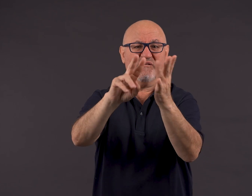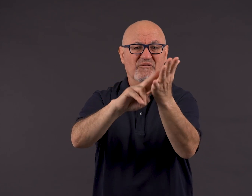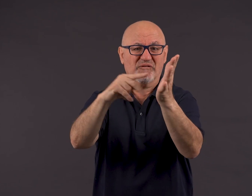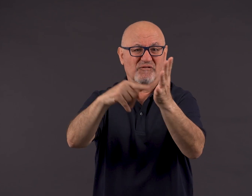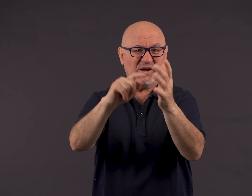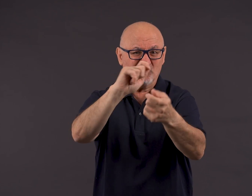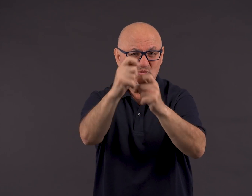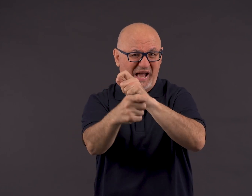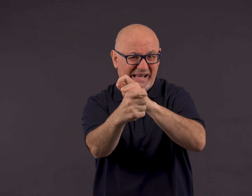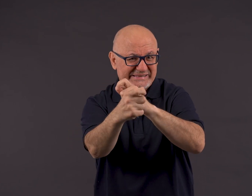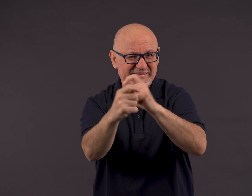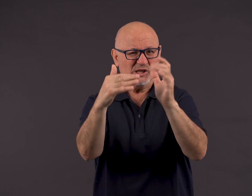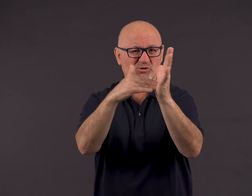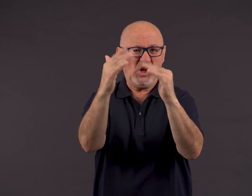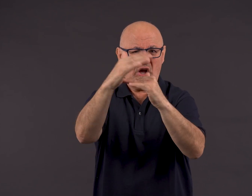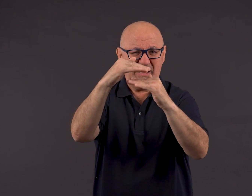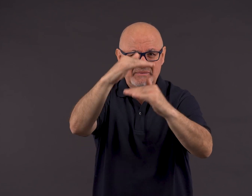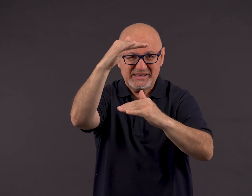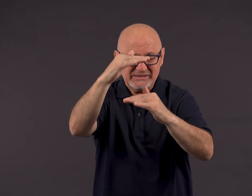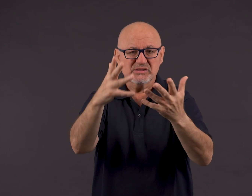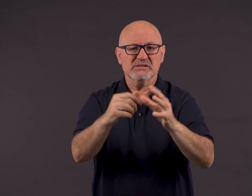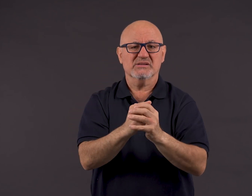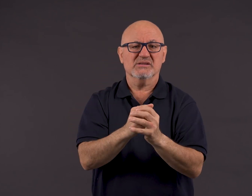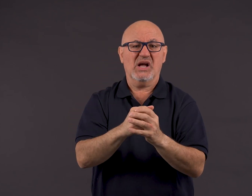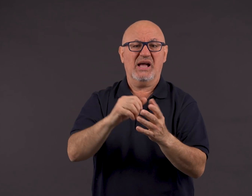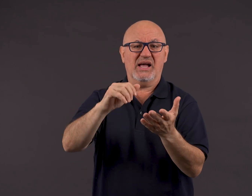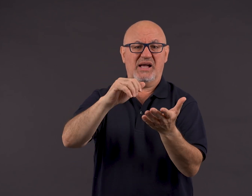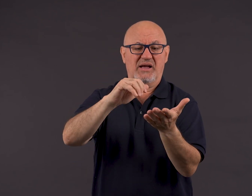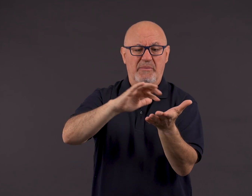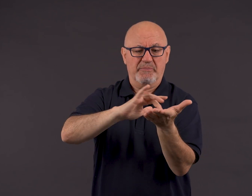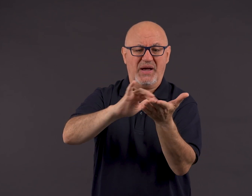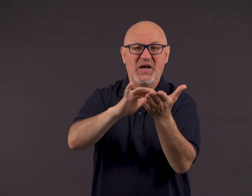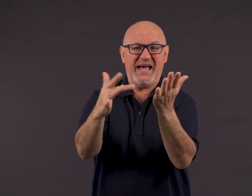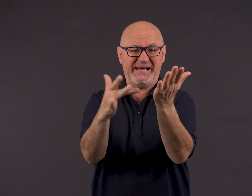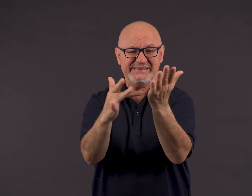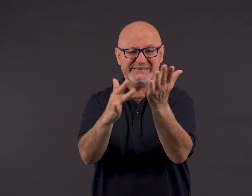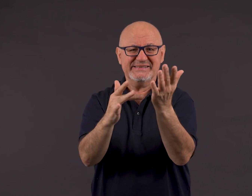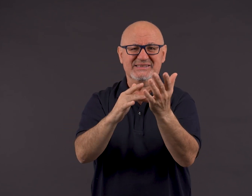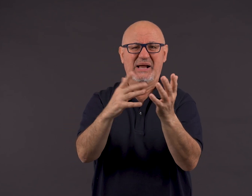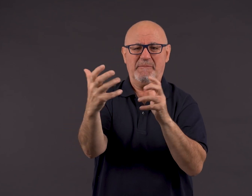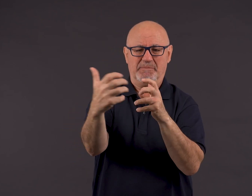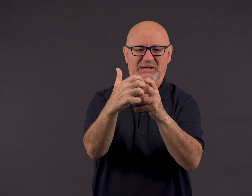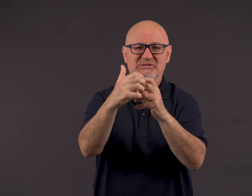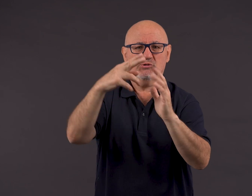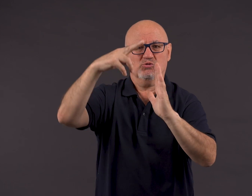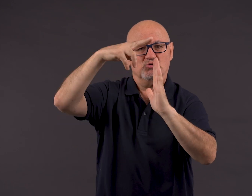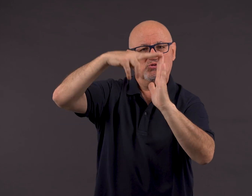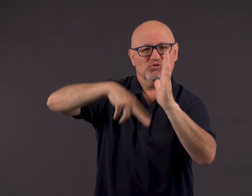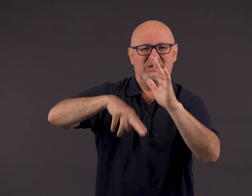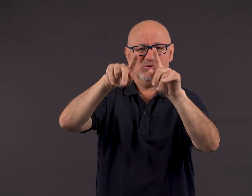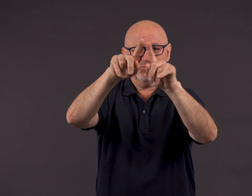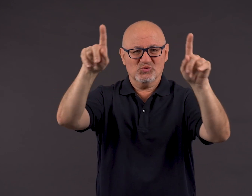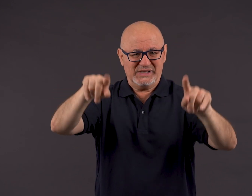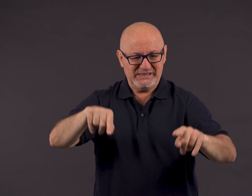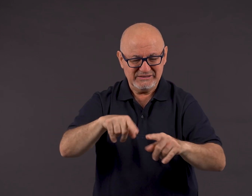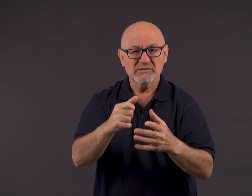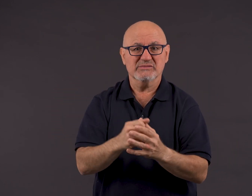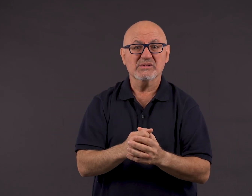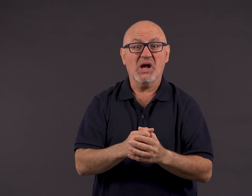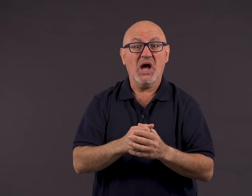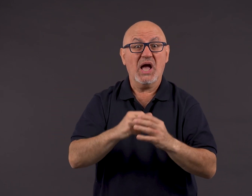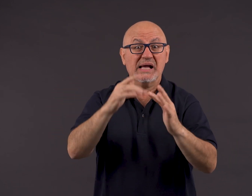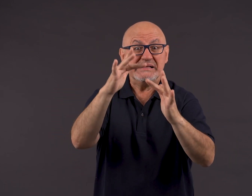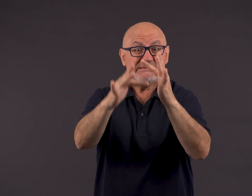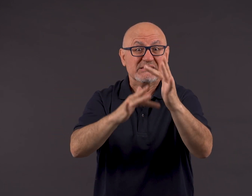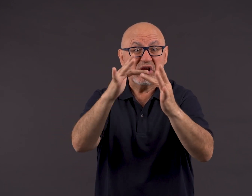font or size of the text. Some Deafblind people will use braille and Screen readers to read the